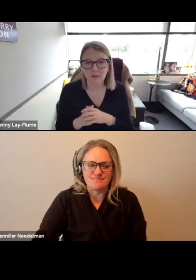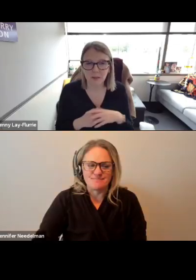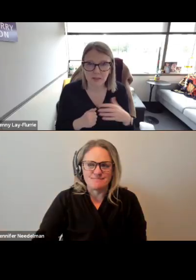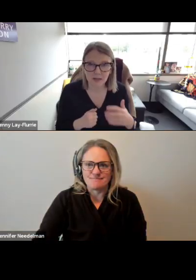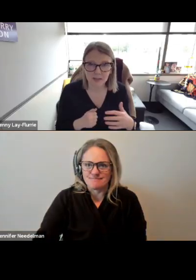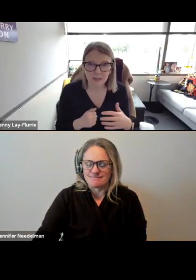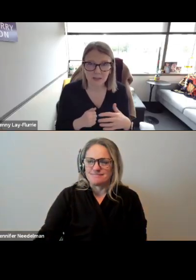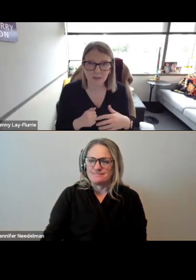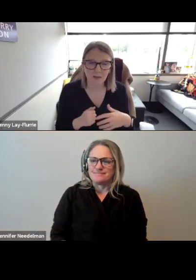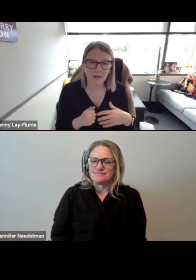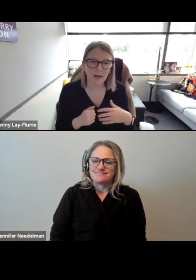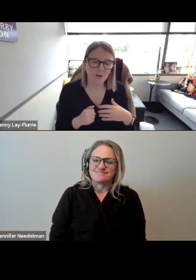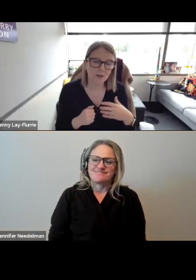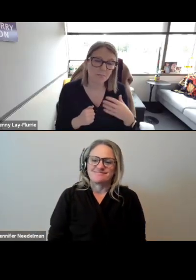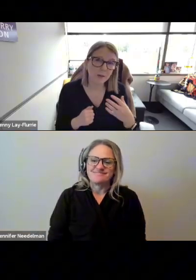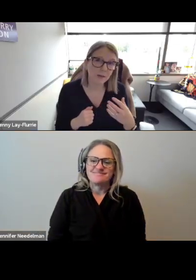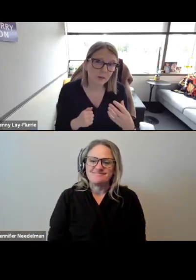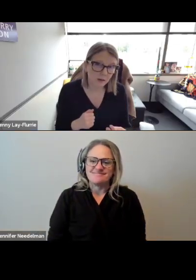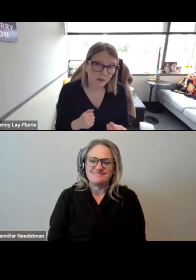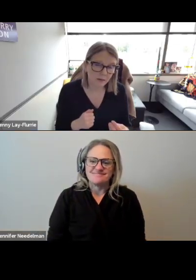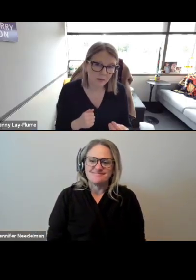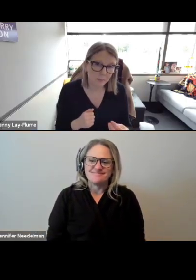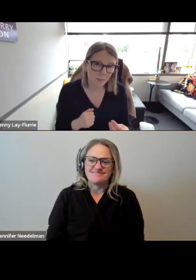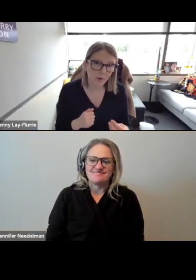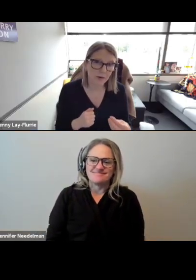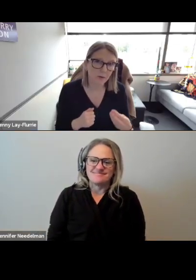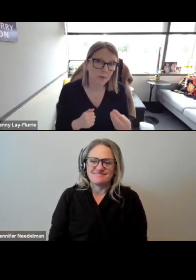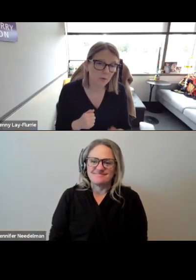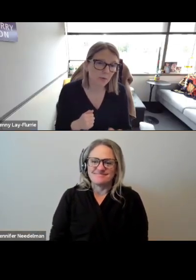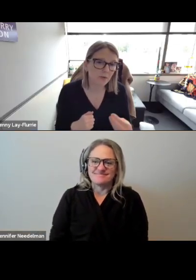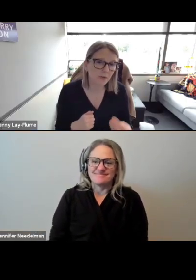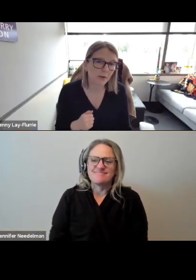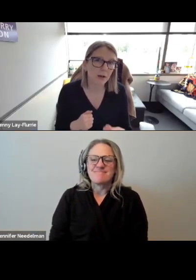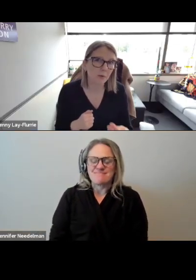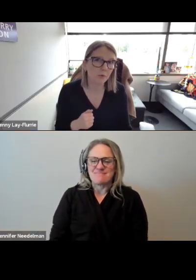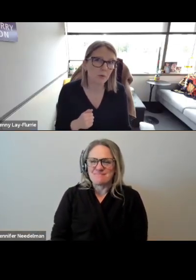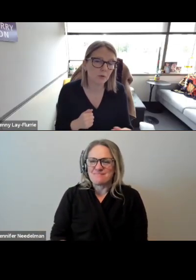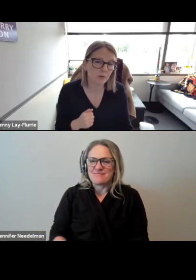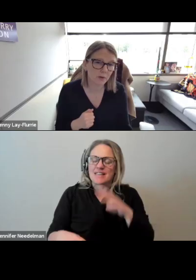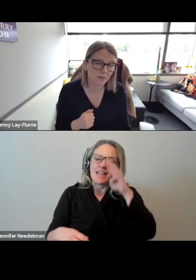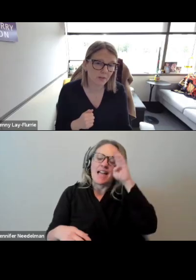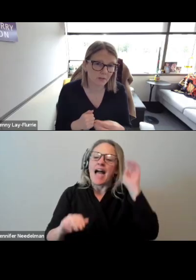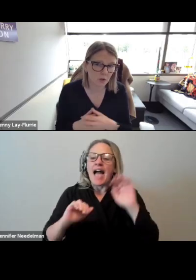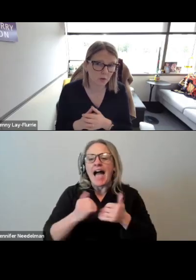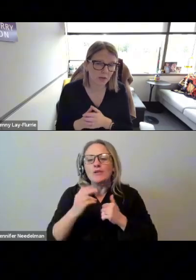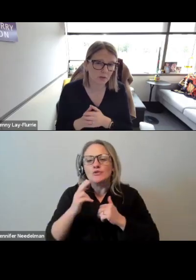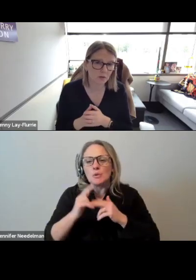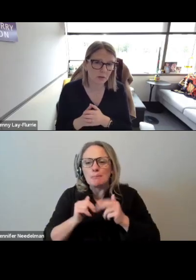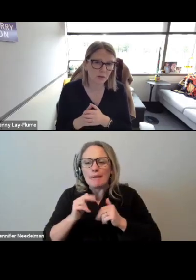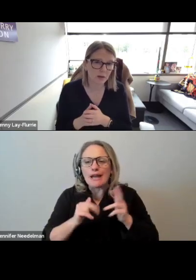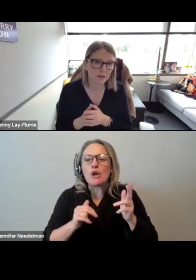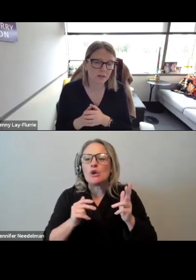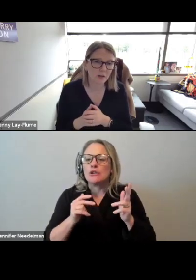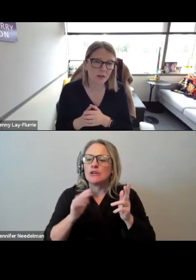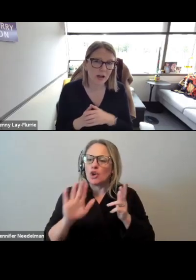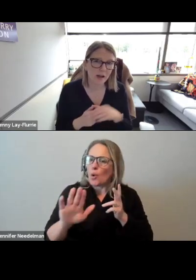disability etiquette, how to build an accessible product, the resources available to you to assist you in doing that,